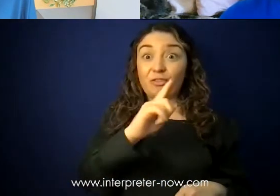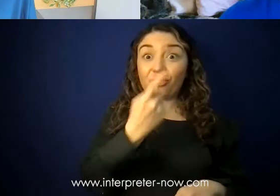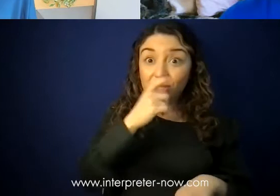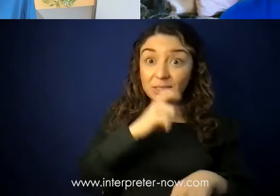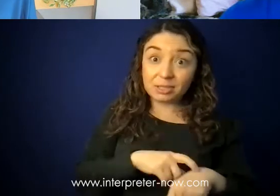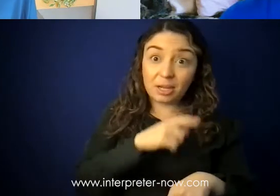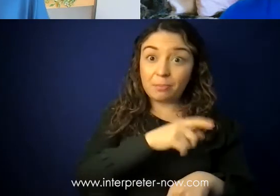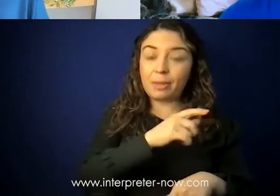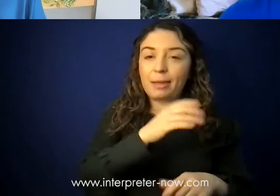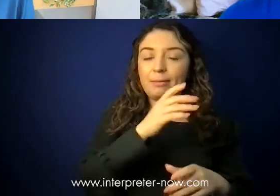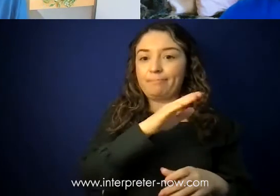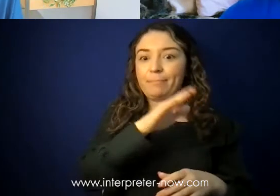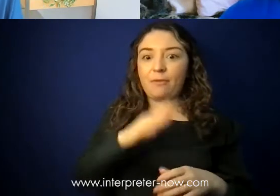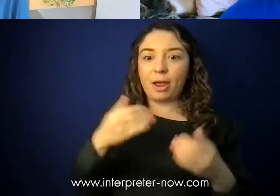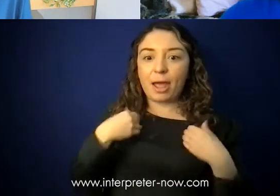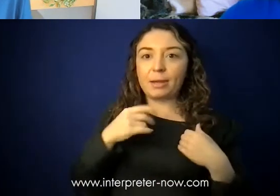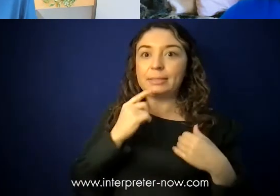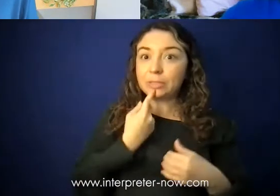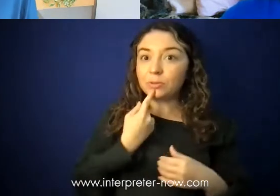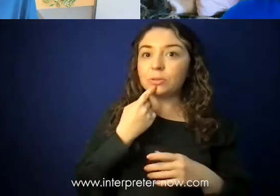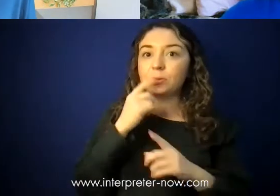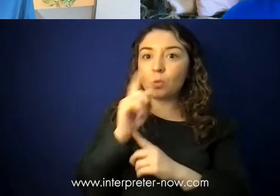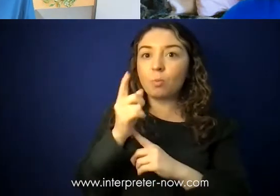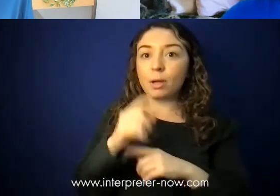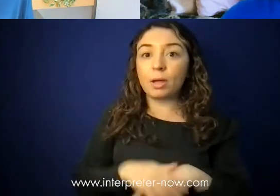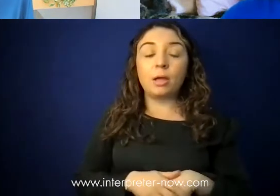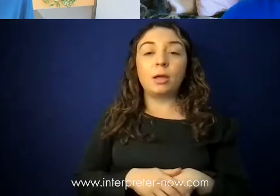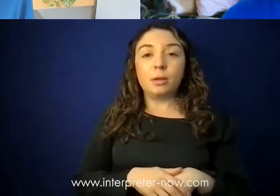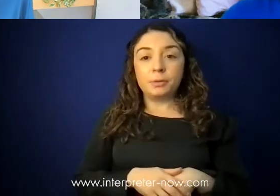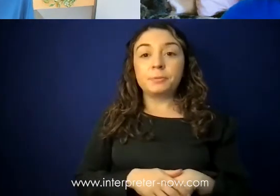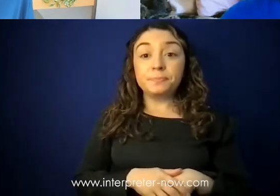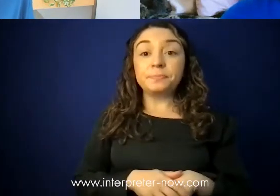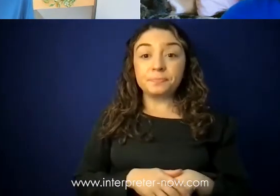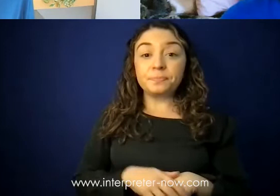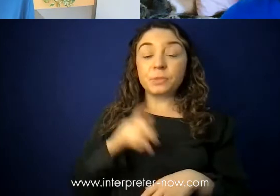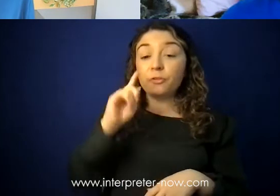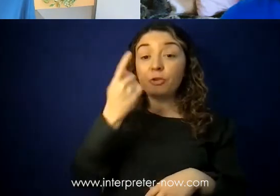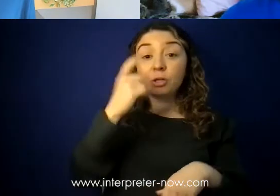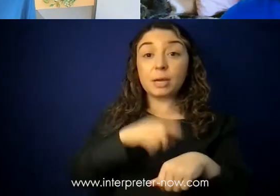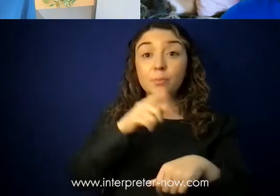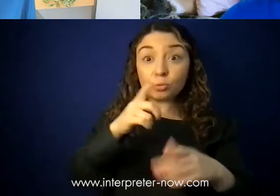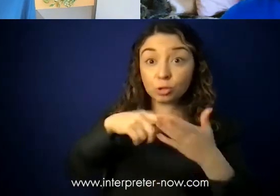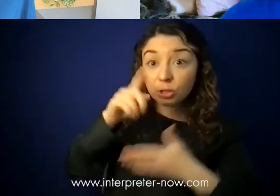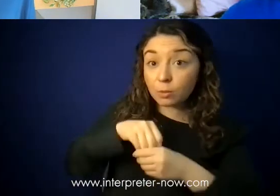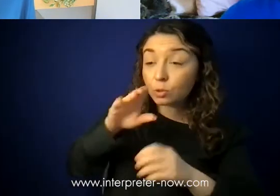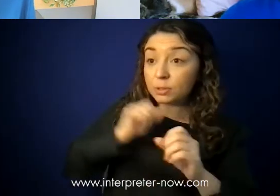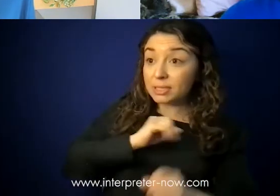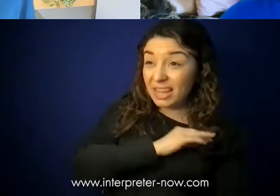So, if the first time you're checking in with your staff ever around how they're doing is